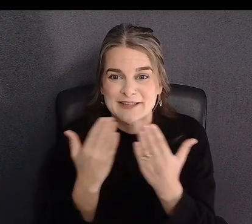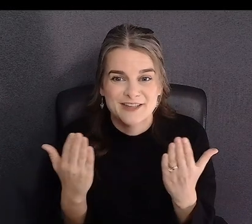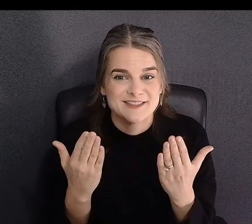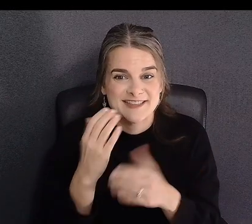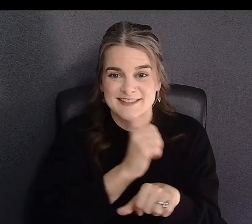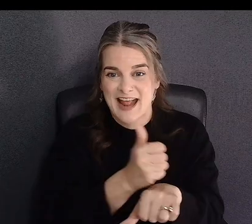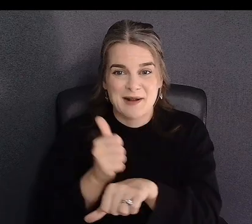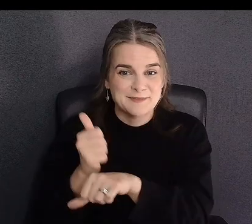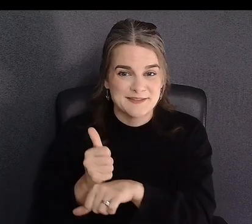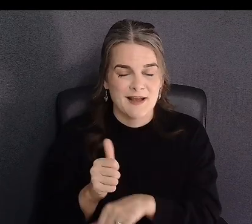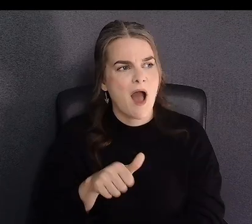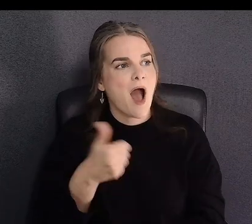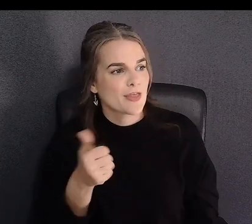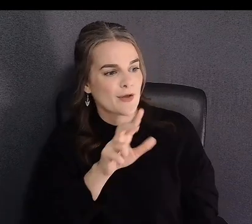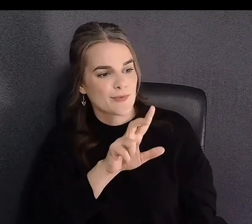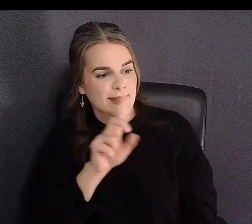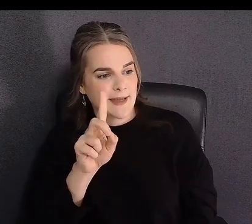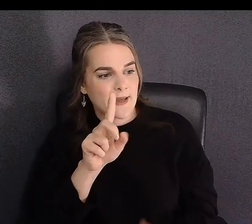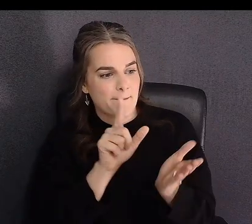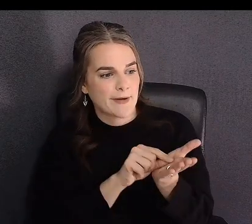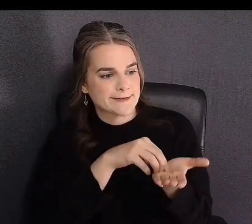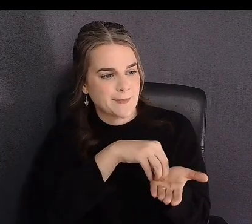Another one is 3D printing.